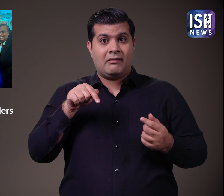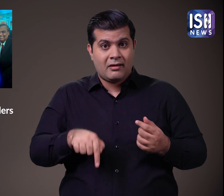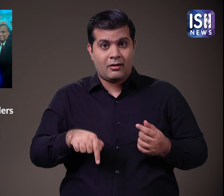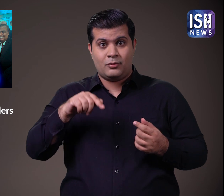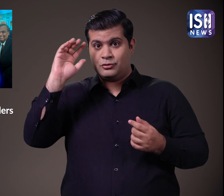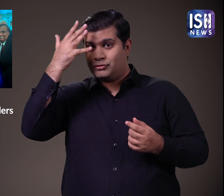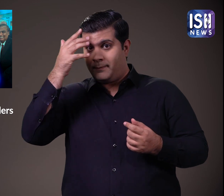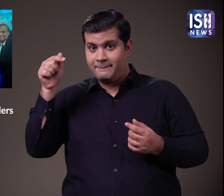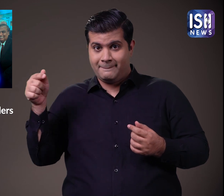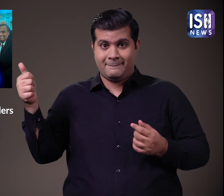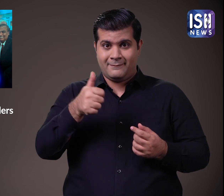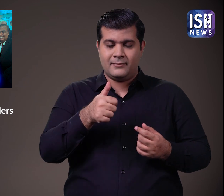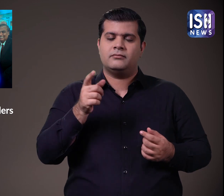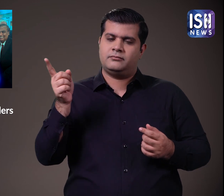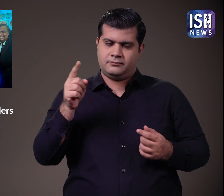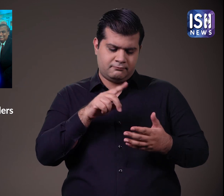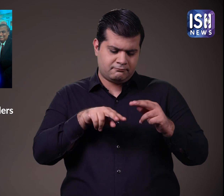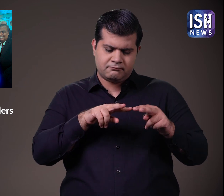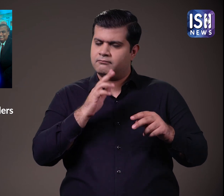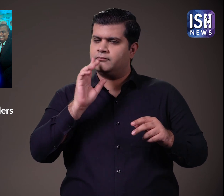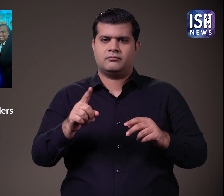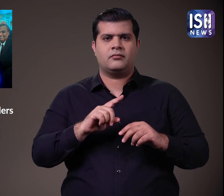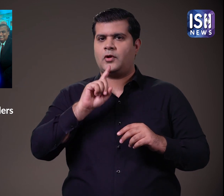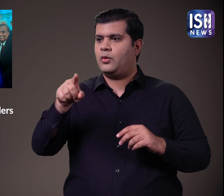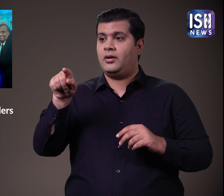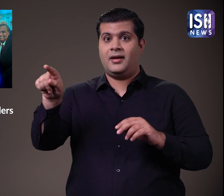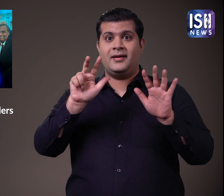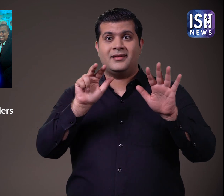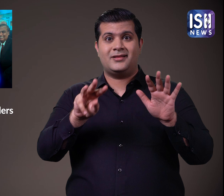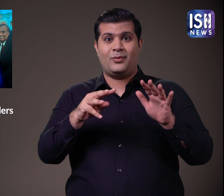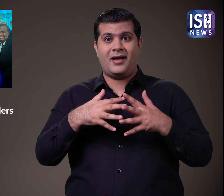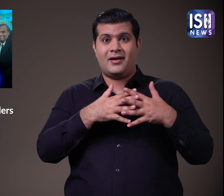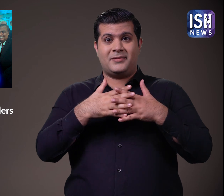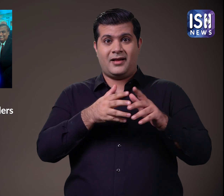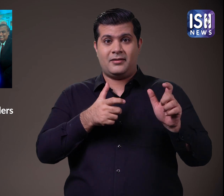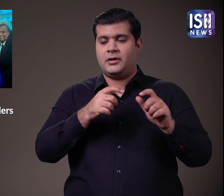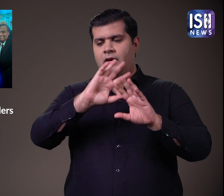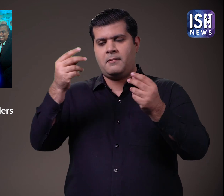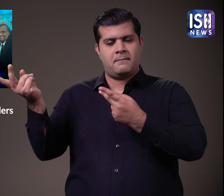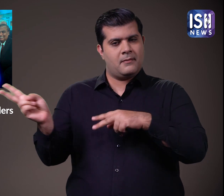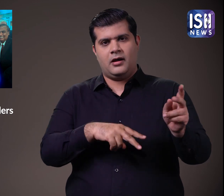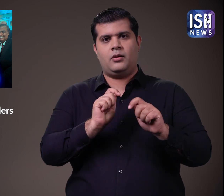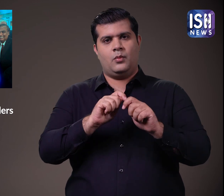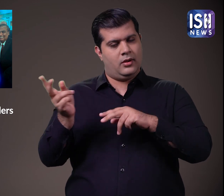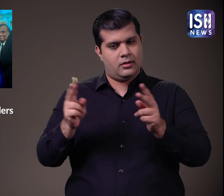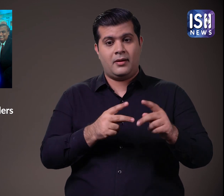Trump said that he will bring back all these 8,000 army officials into the US Army